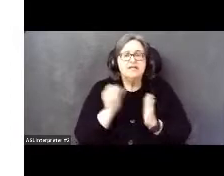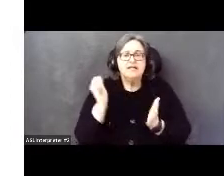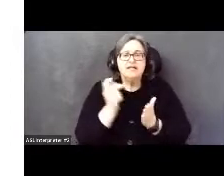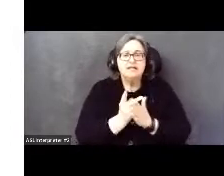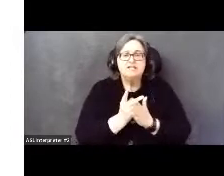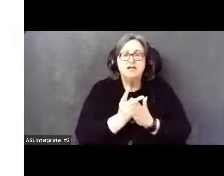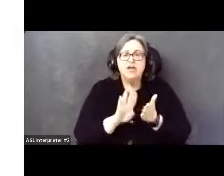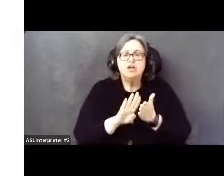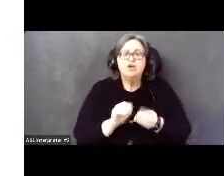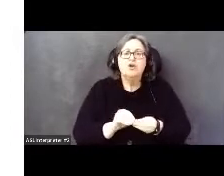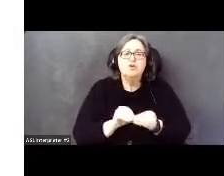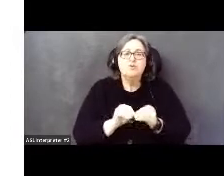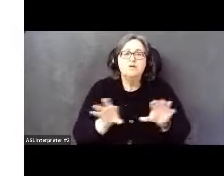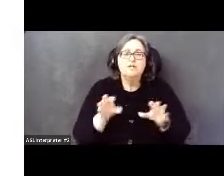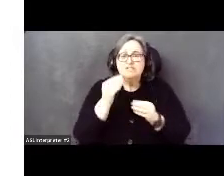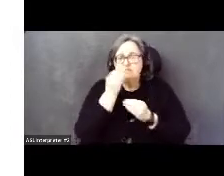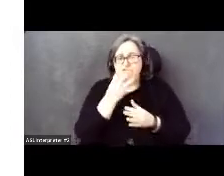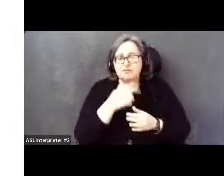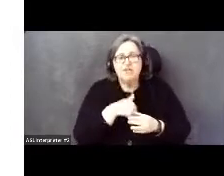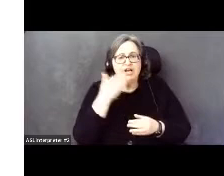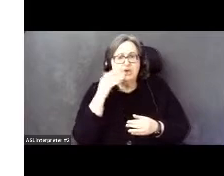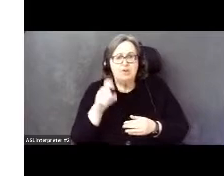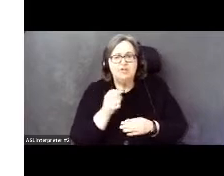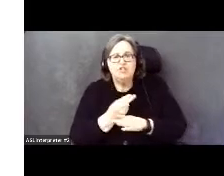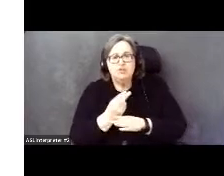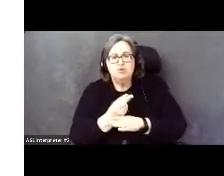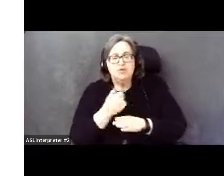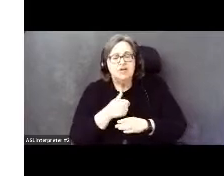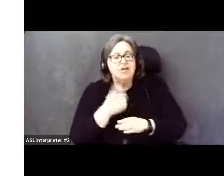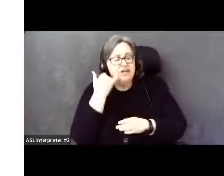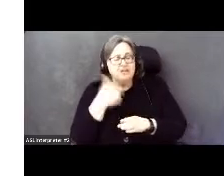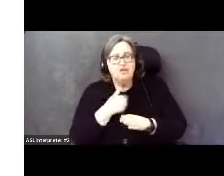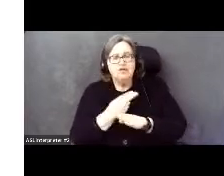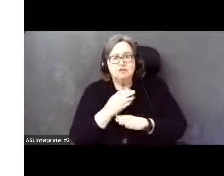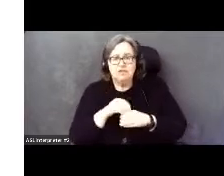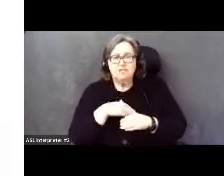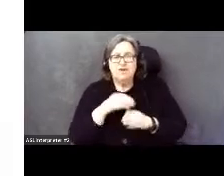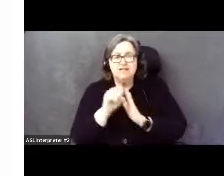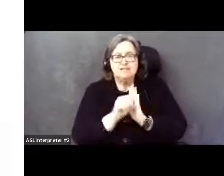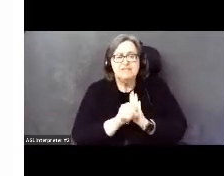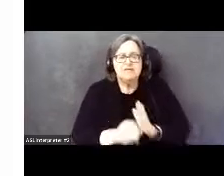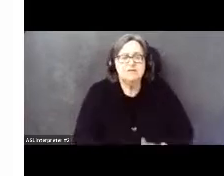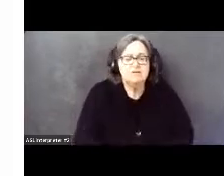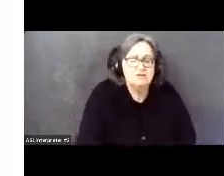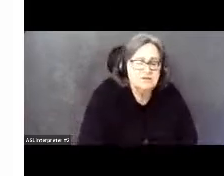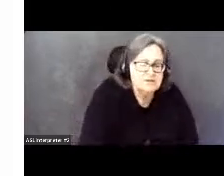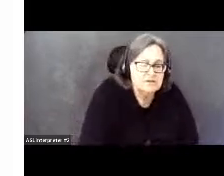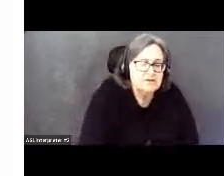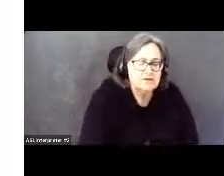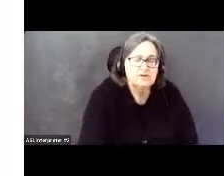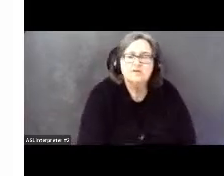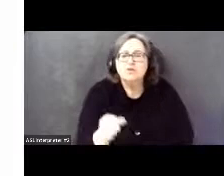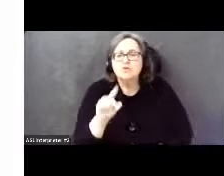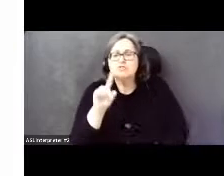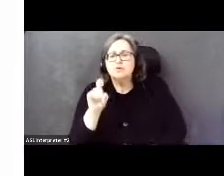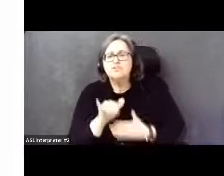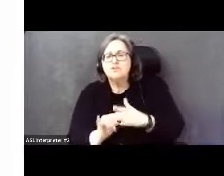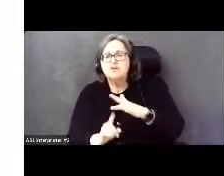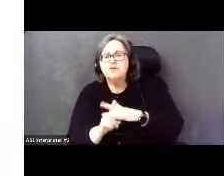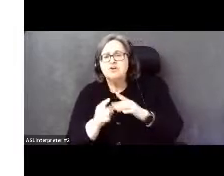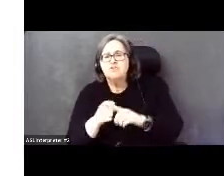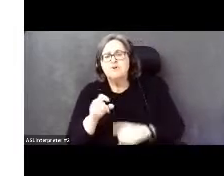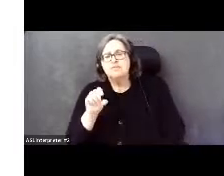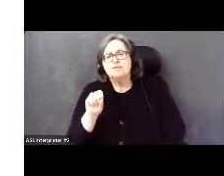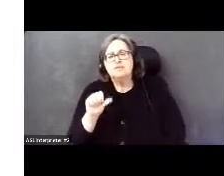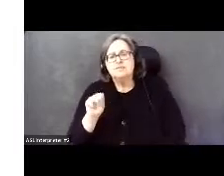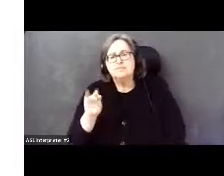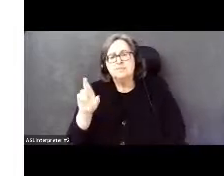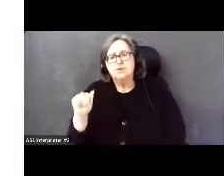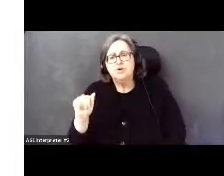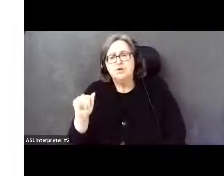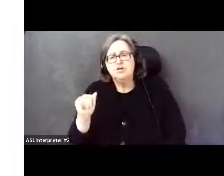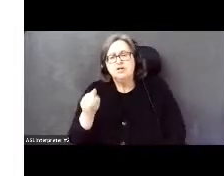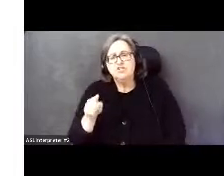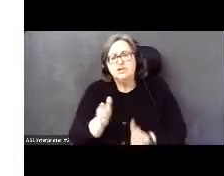of information forms which I know I need if I use them in my state. There was a quick